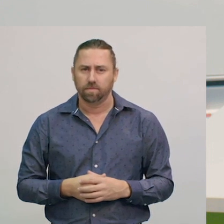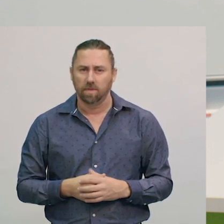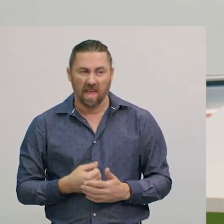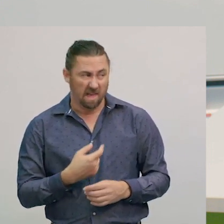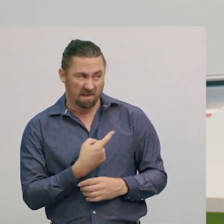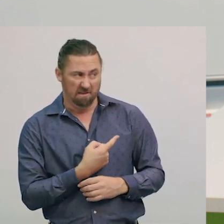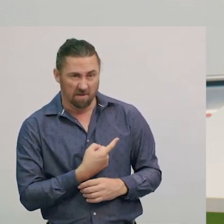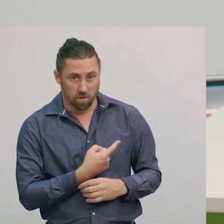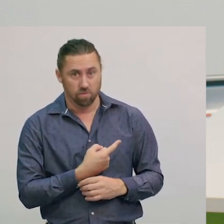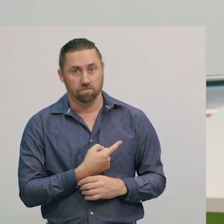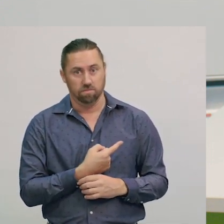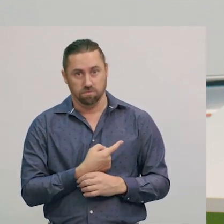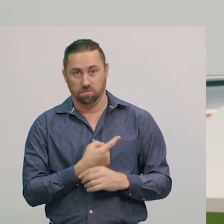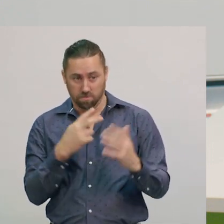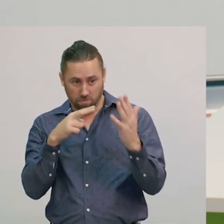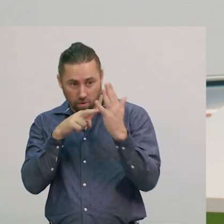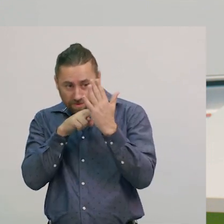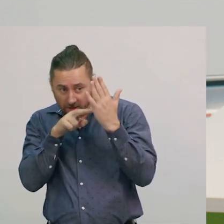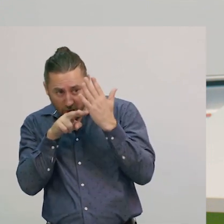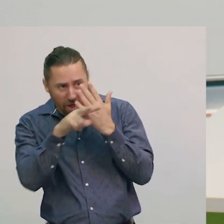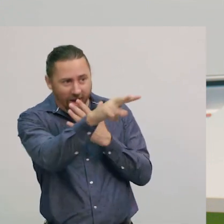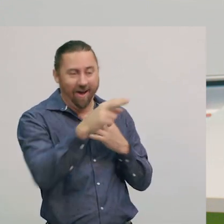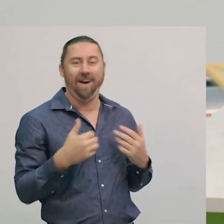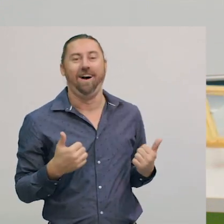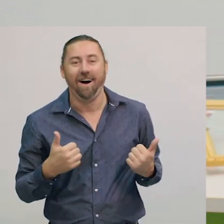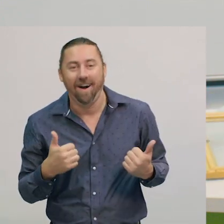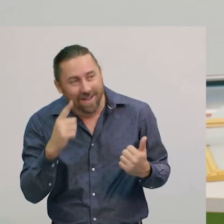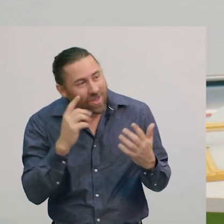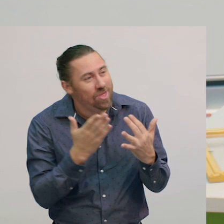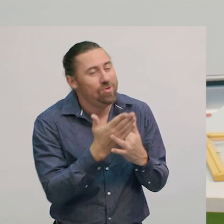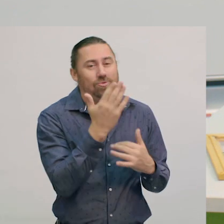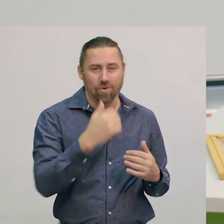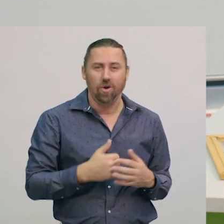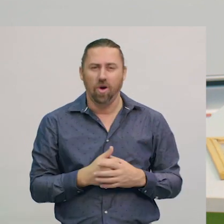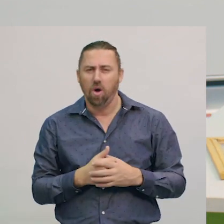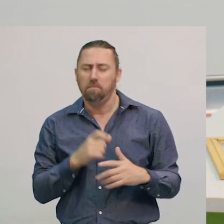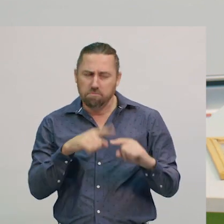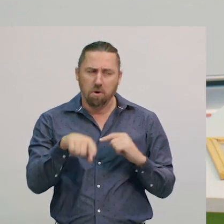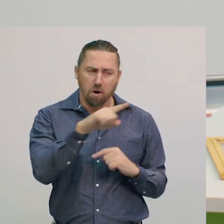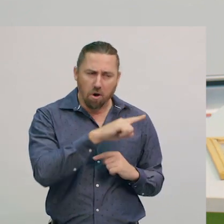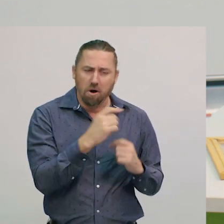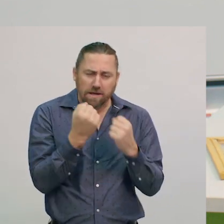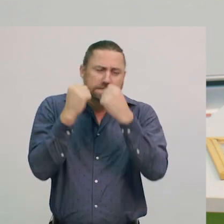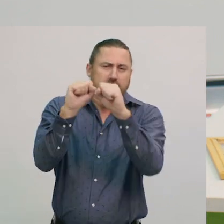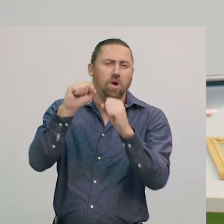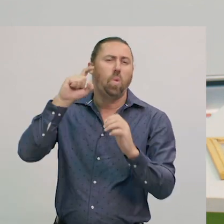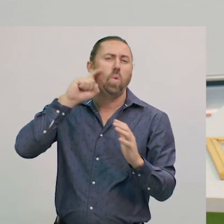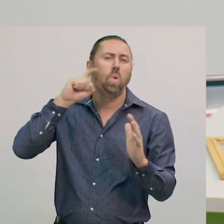and this material is transparent, and most of them are waterproof.